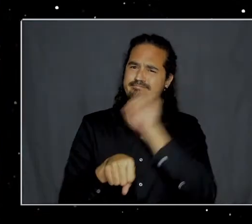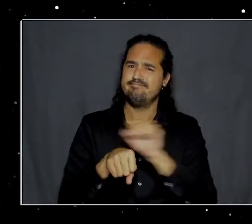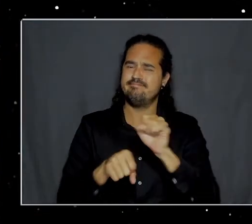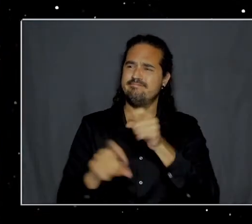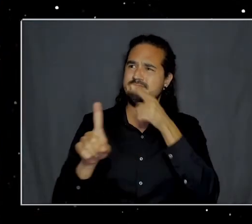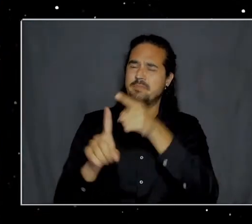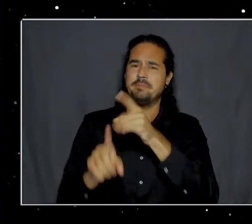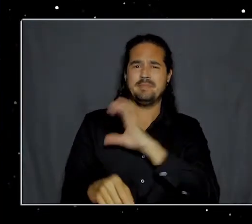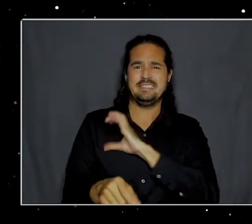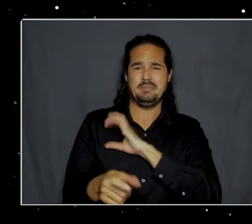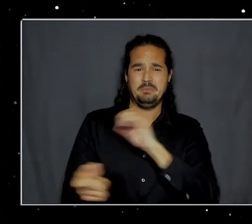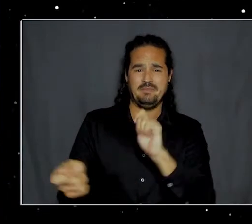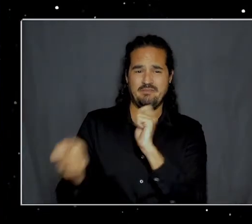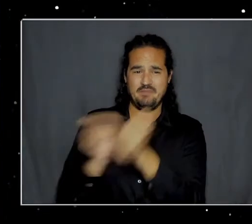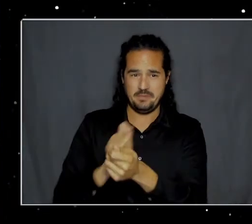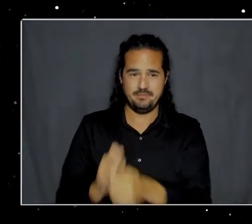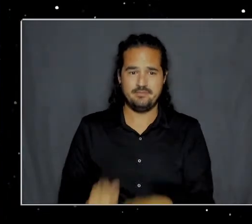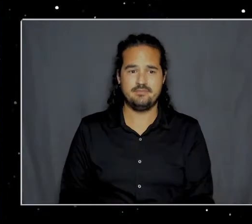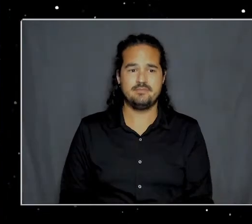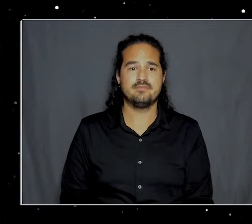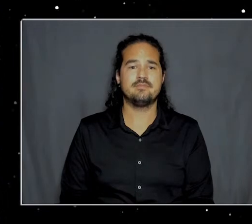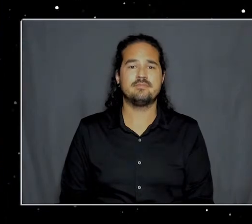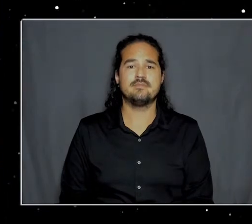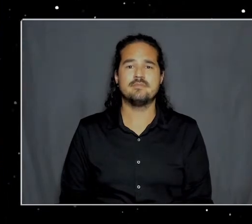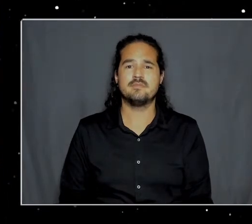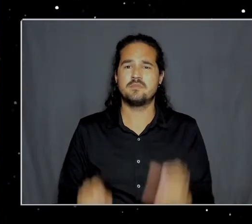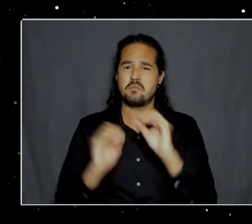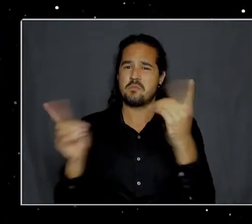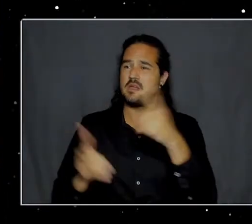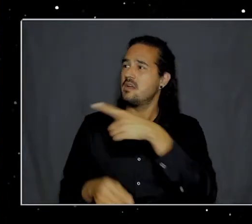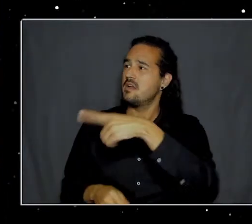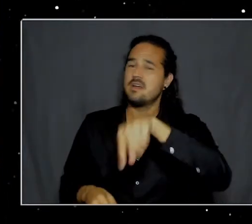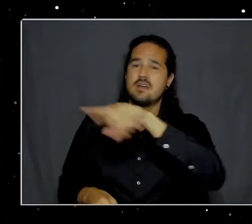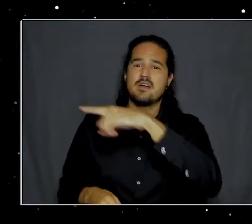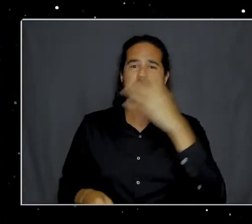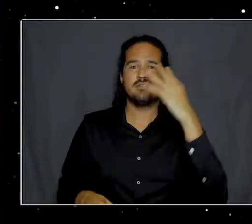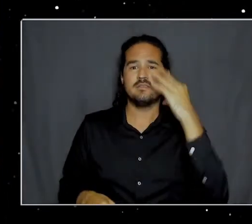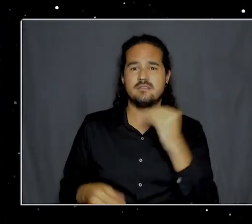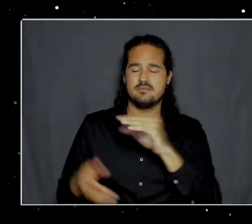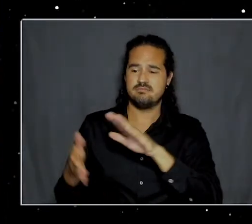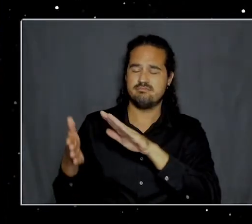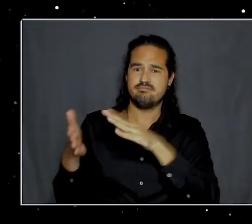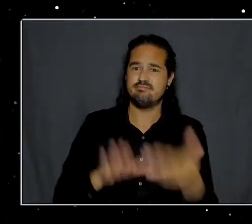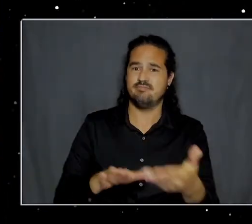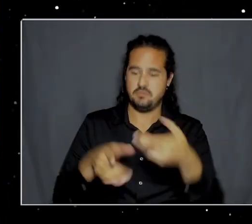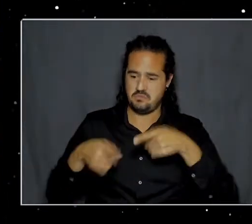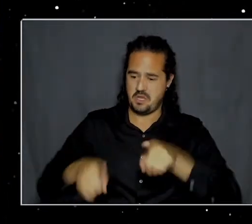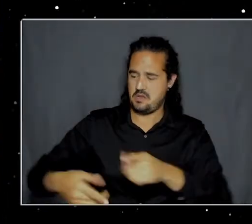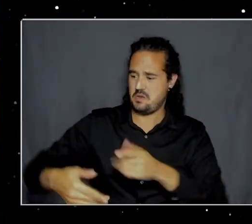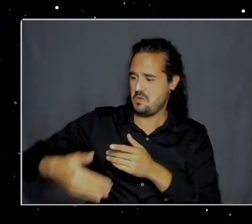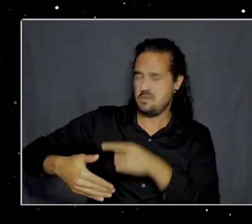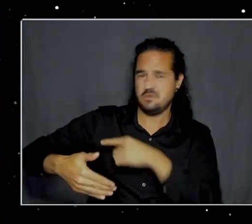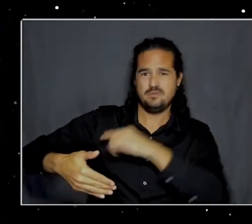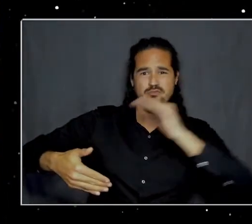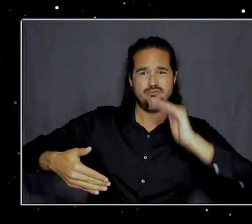SO THAT NO ONE EVER LOSES THEIR